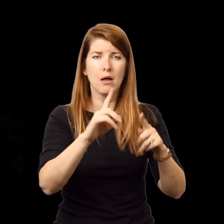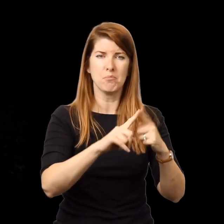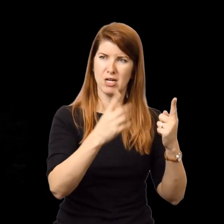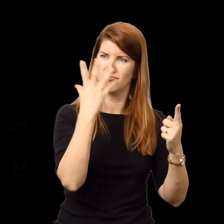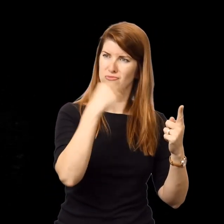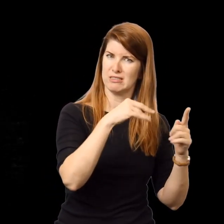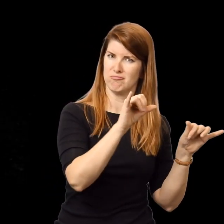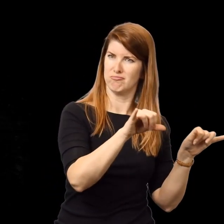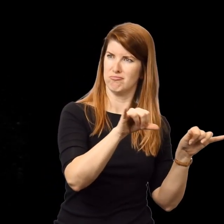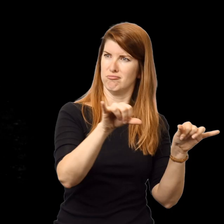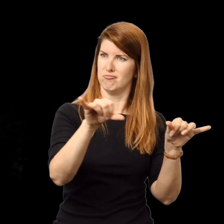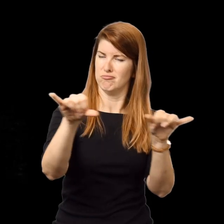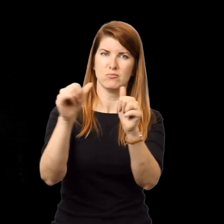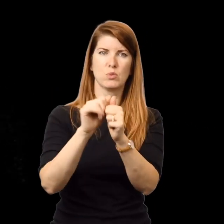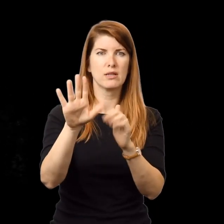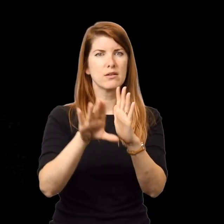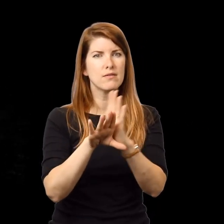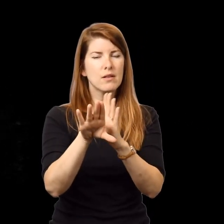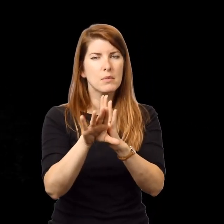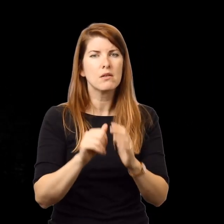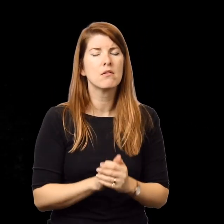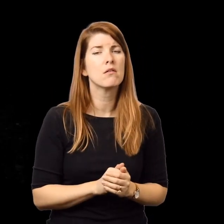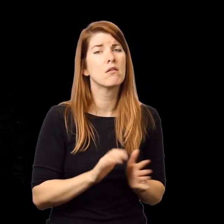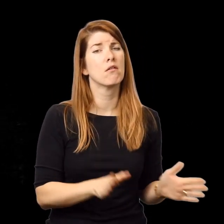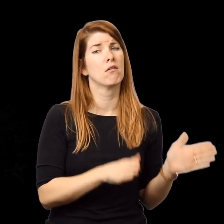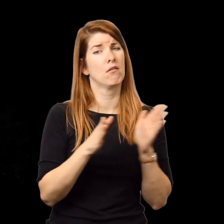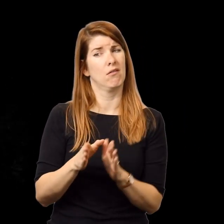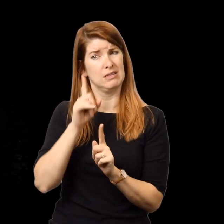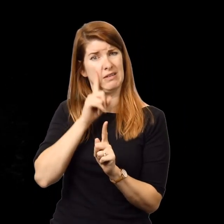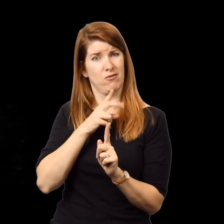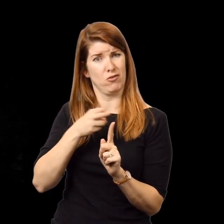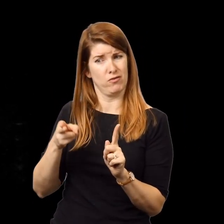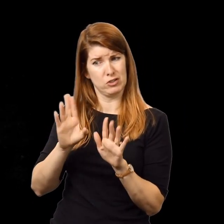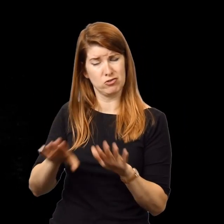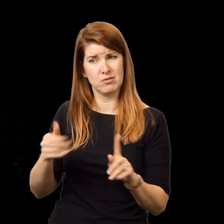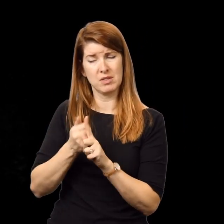but they're fairly consistently in their development. For deaf and hard of hearing children who miss